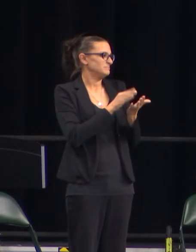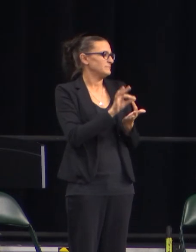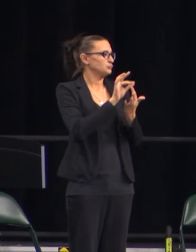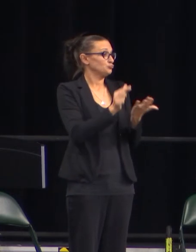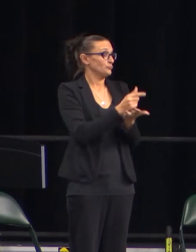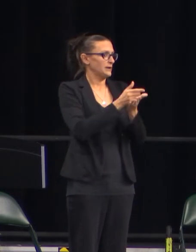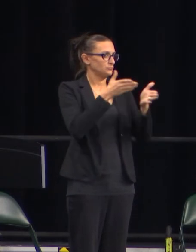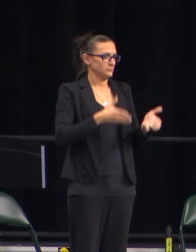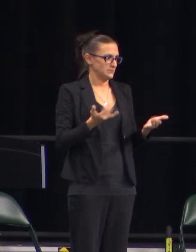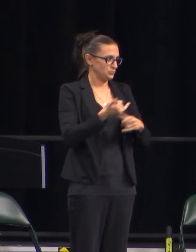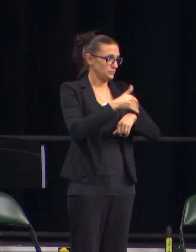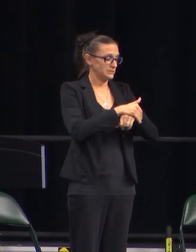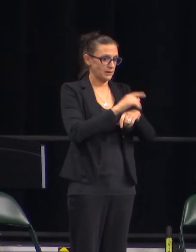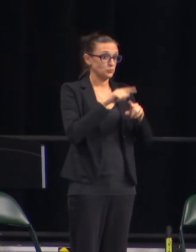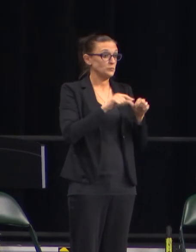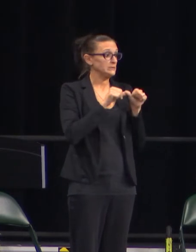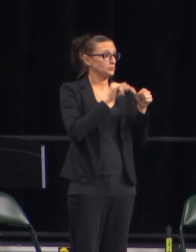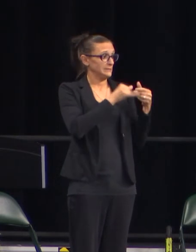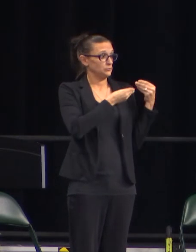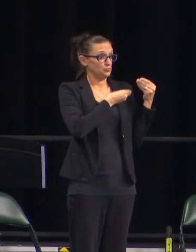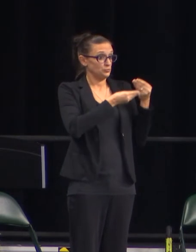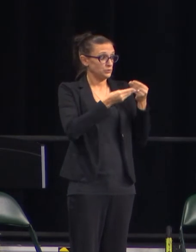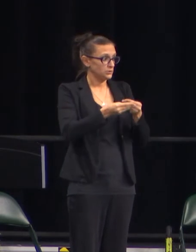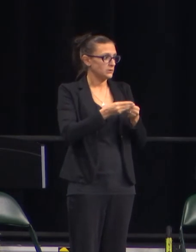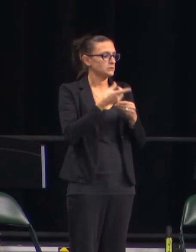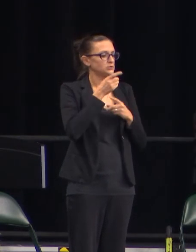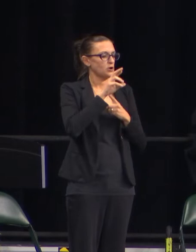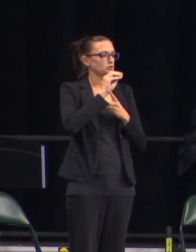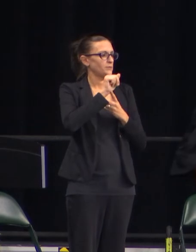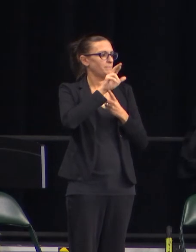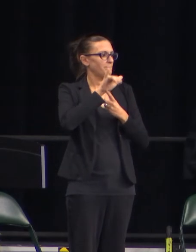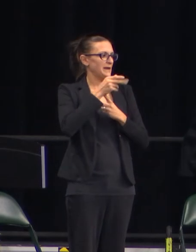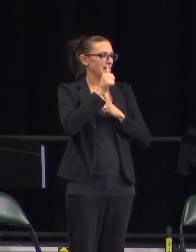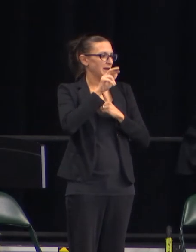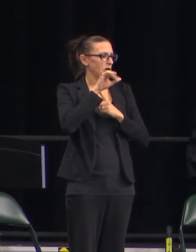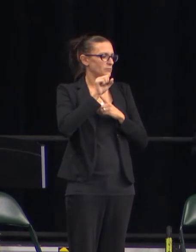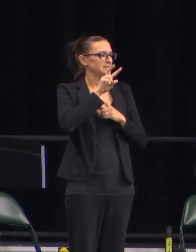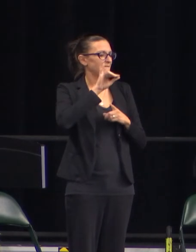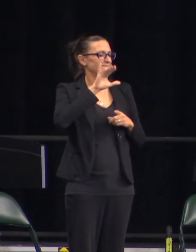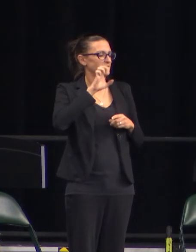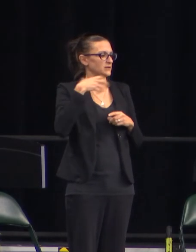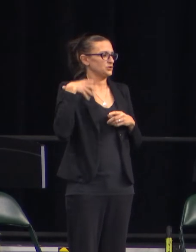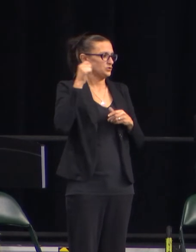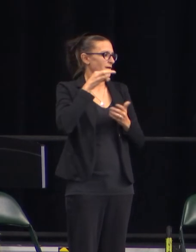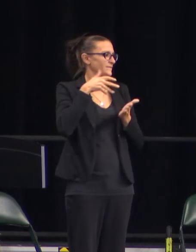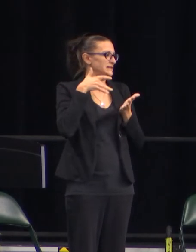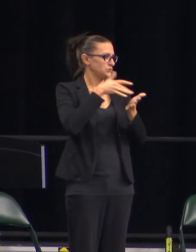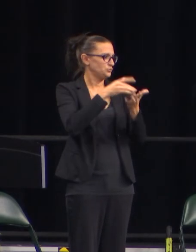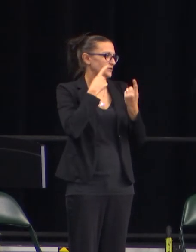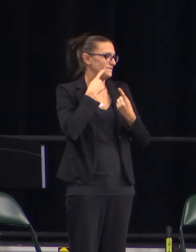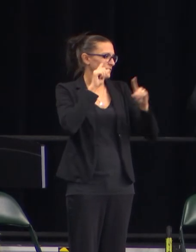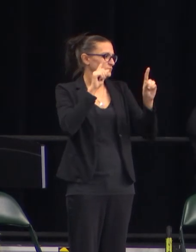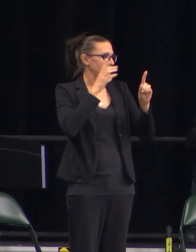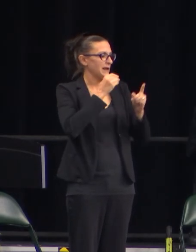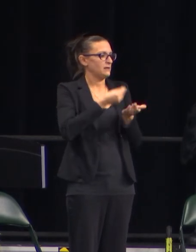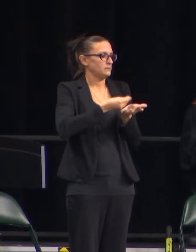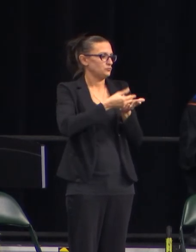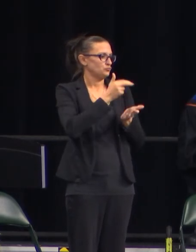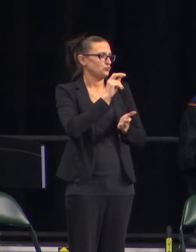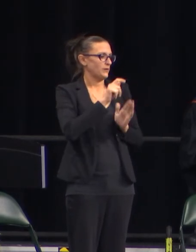Here to continue this tradition is Dr. Mary Harris, Vice Chancellor of Institutional Effectiveness and Grant Development.